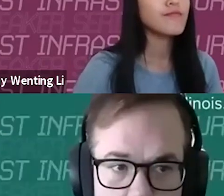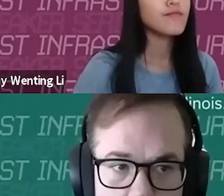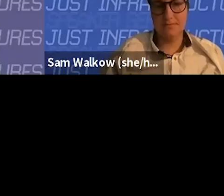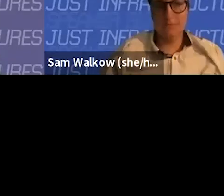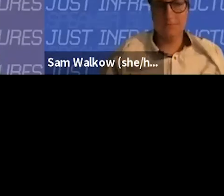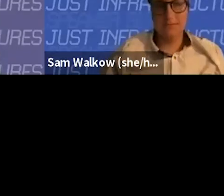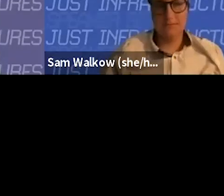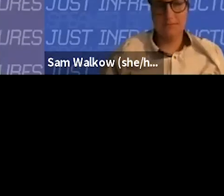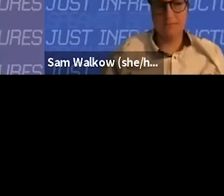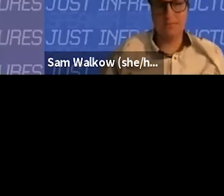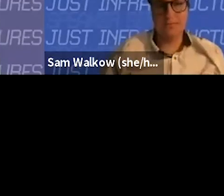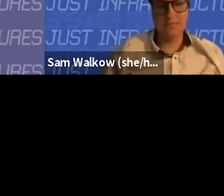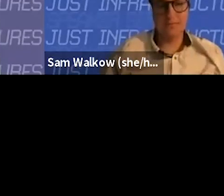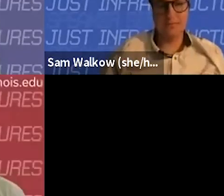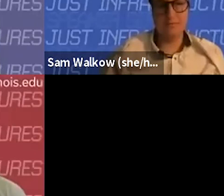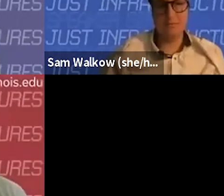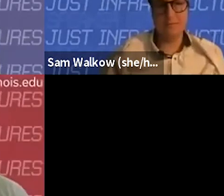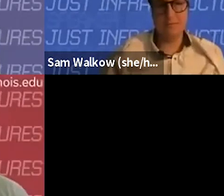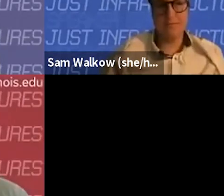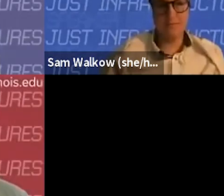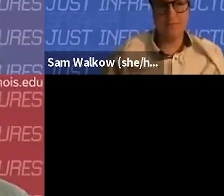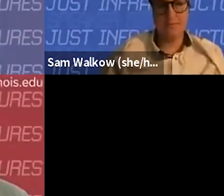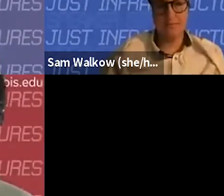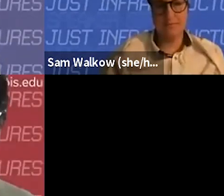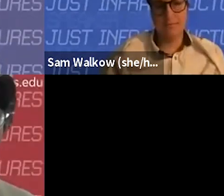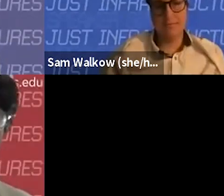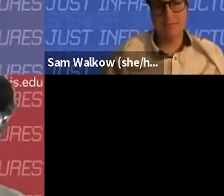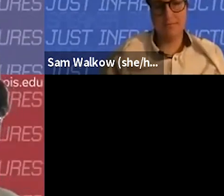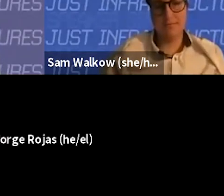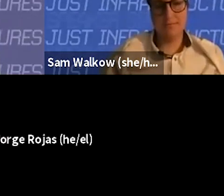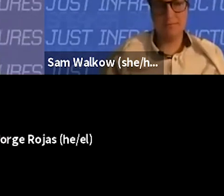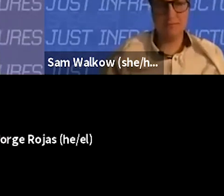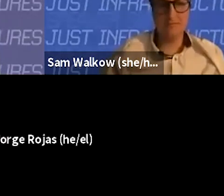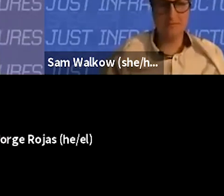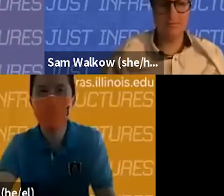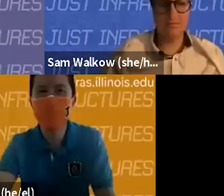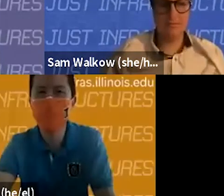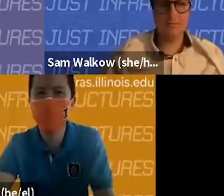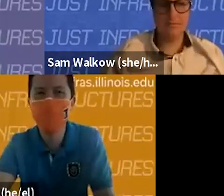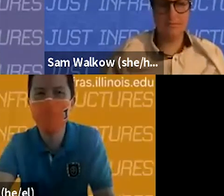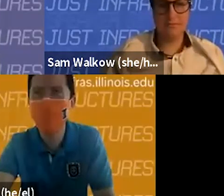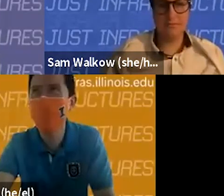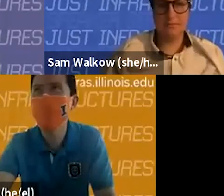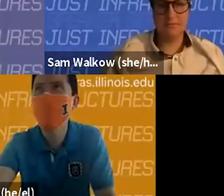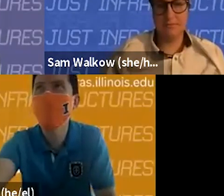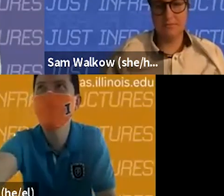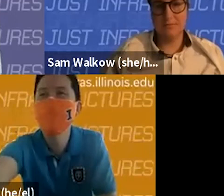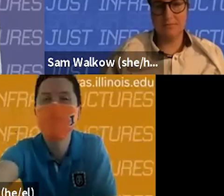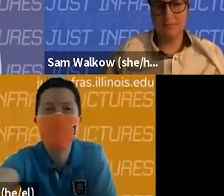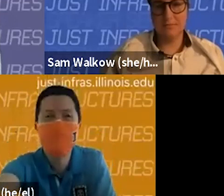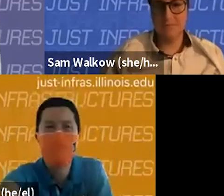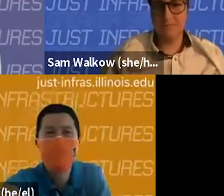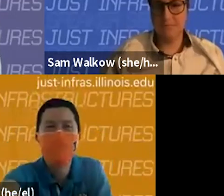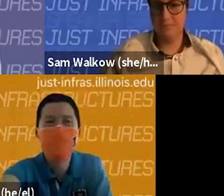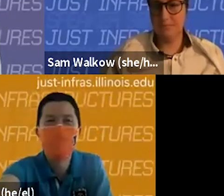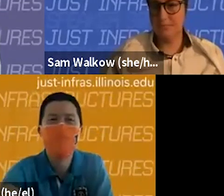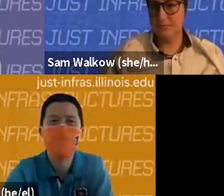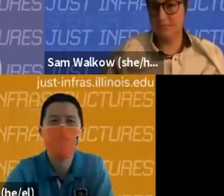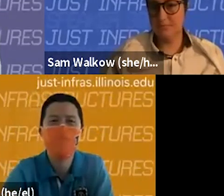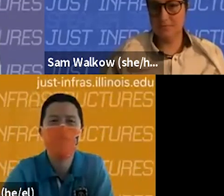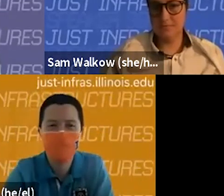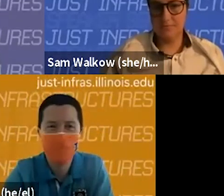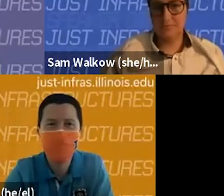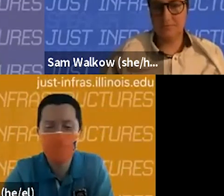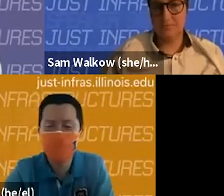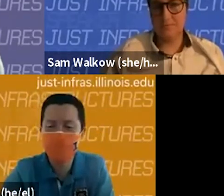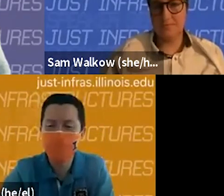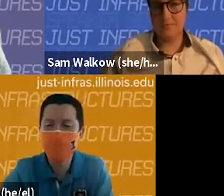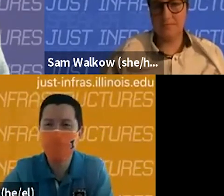The list of questions so thank you all again, and thank you again Mary for your generosity with the time and staying over with us and such an excellent talk and kickoff to the series.